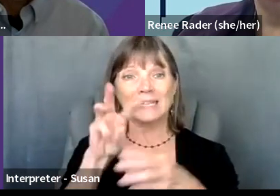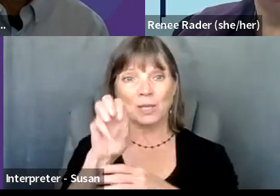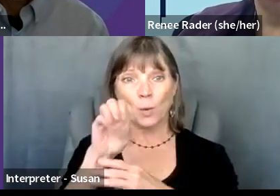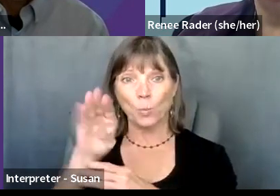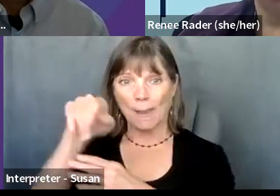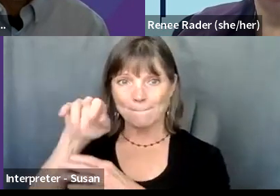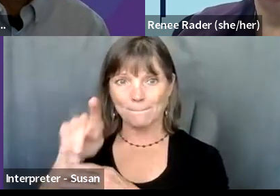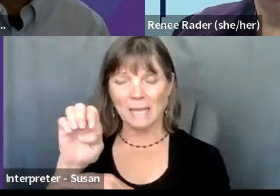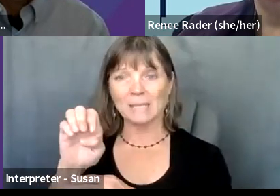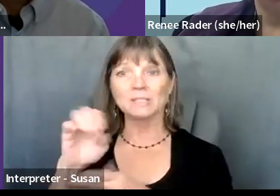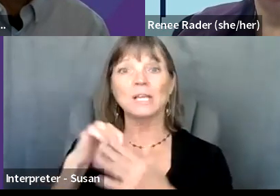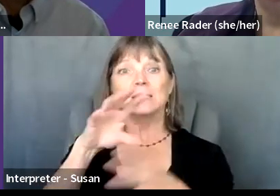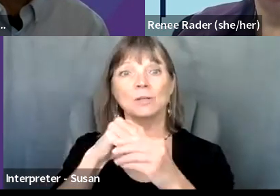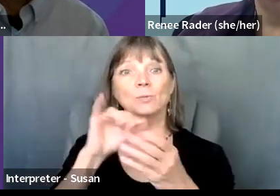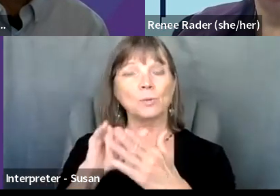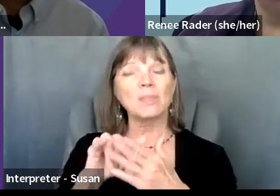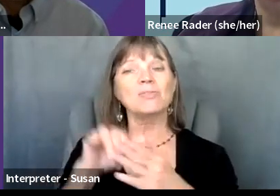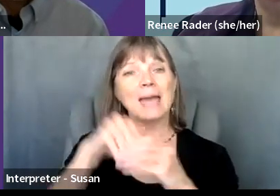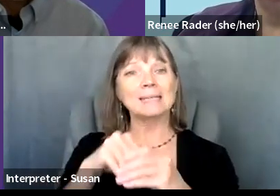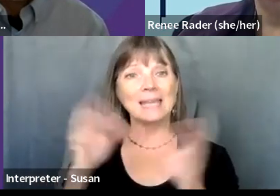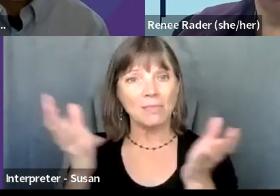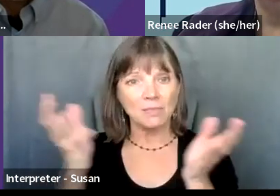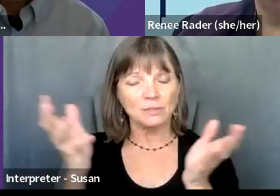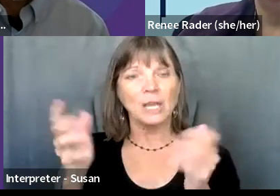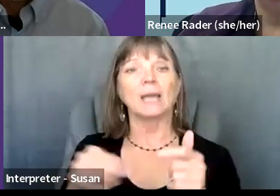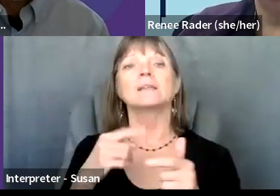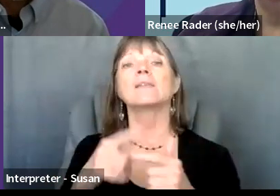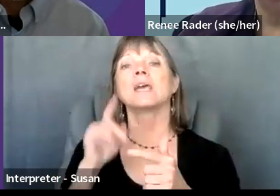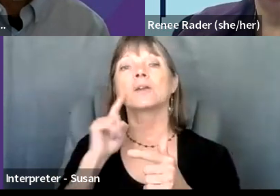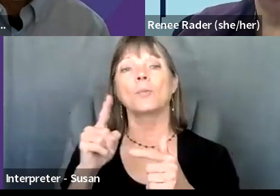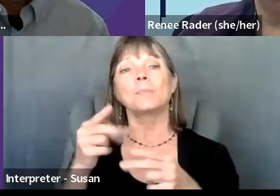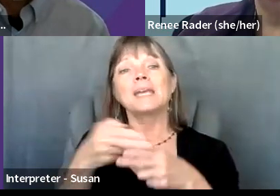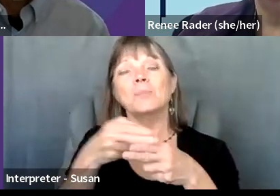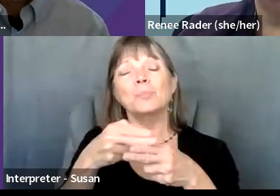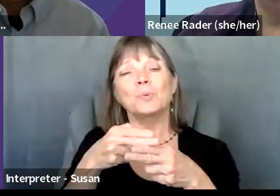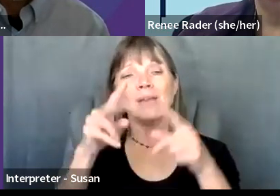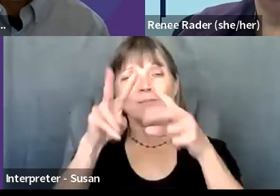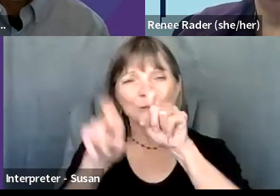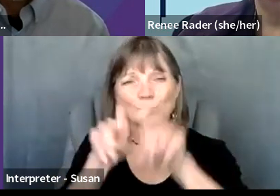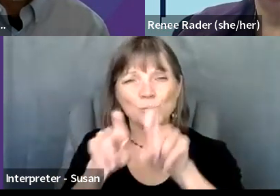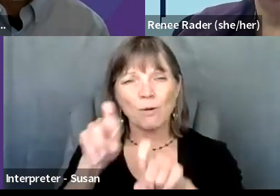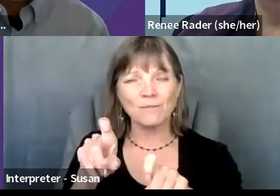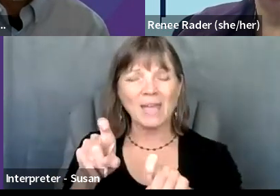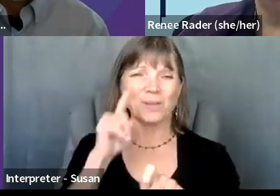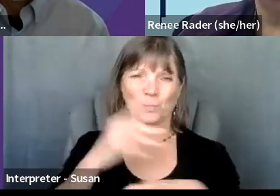Strategy Planning Office: There will be a brief survey following today's Webinar, Strategy Planning Office: and we would appreciate your time completing the survey.